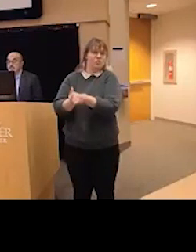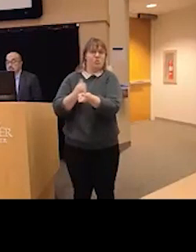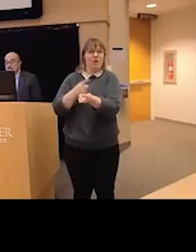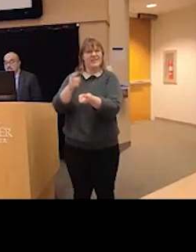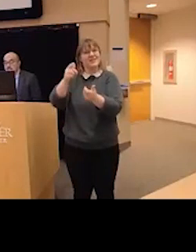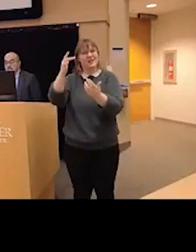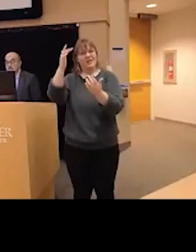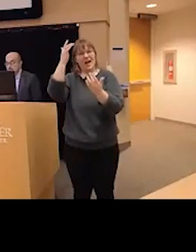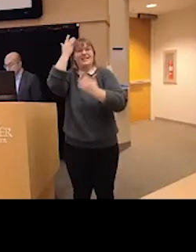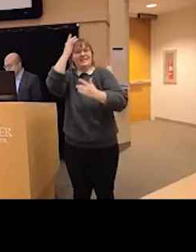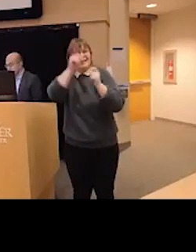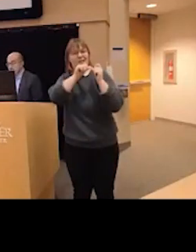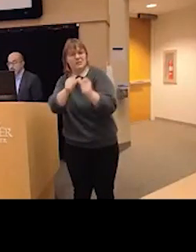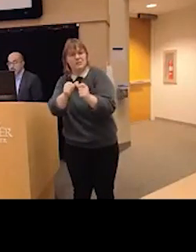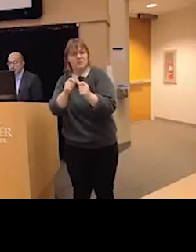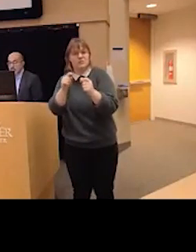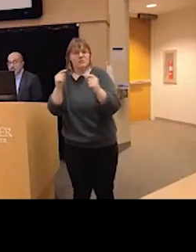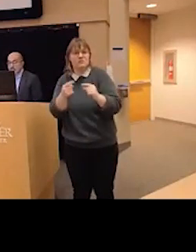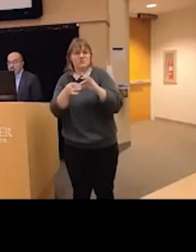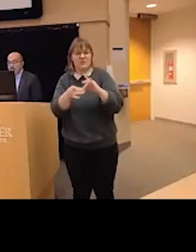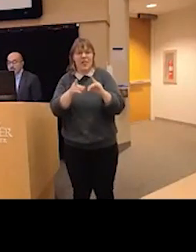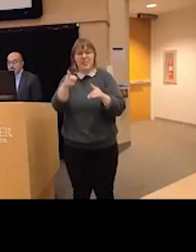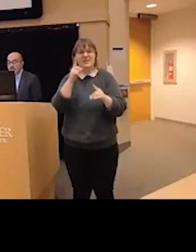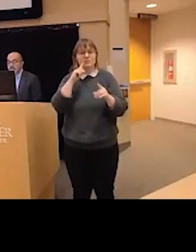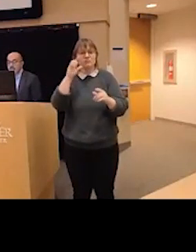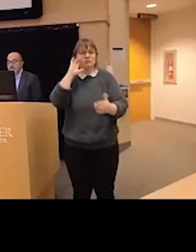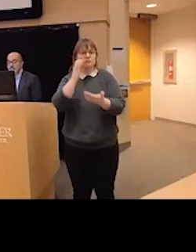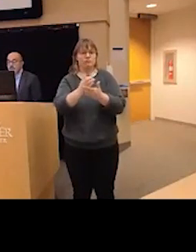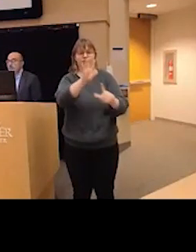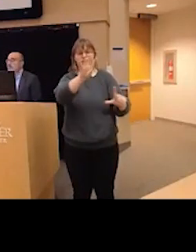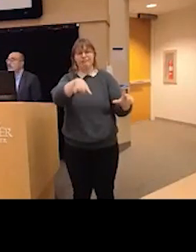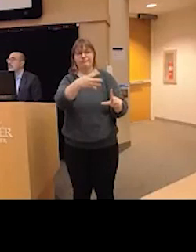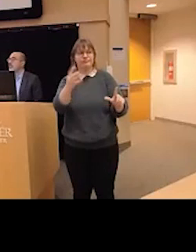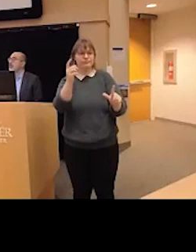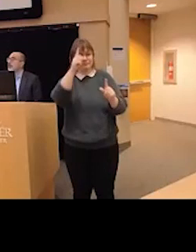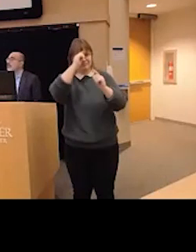disease and this is really just a snapshot of of just give you some sense of the whole breath of